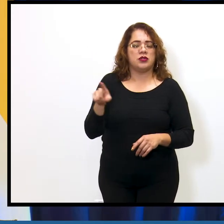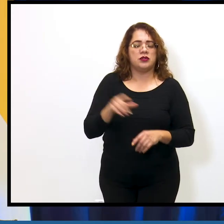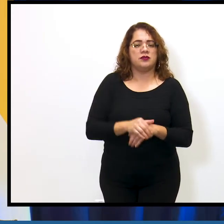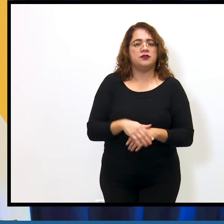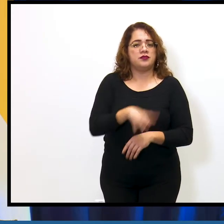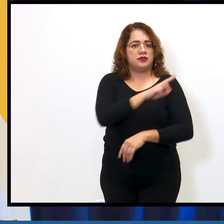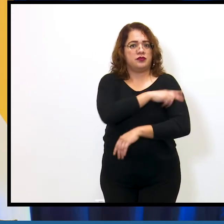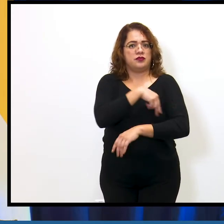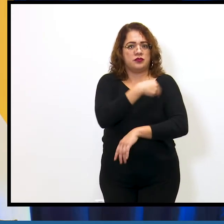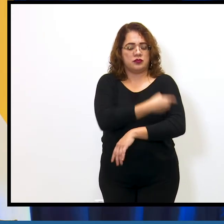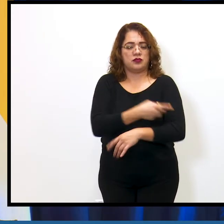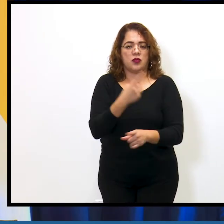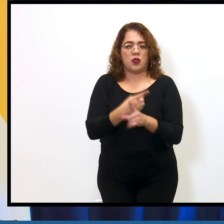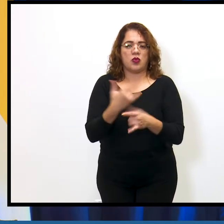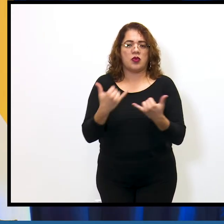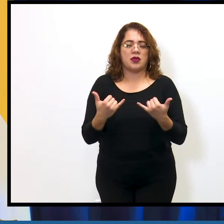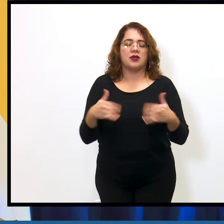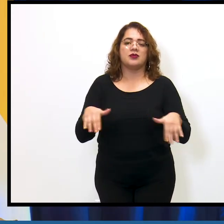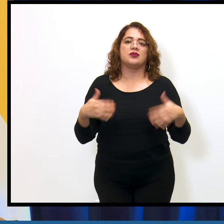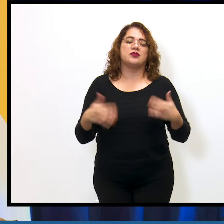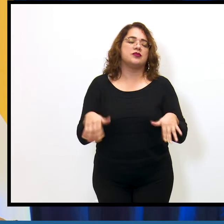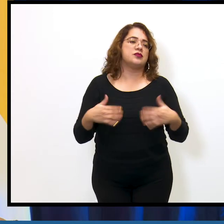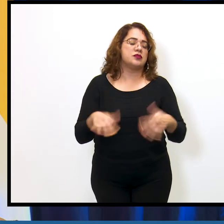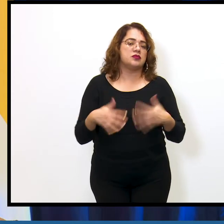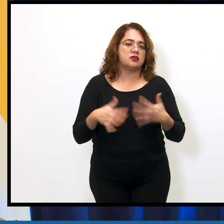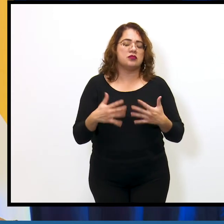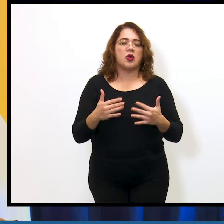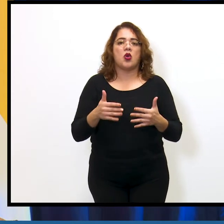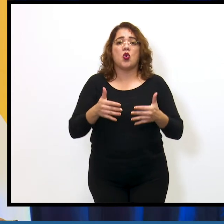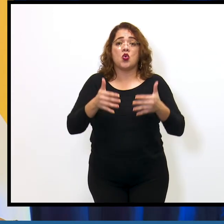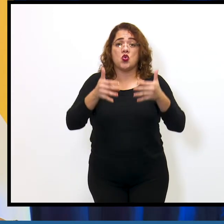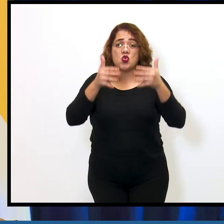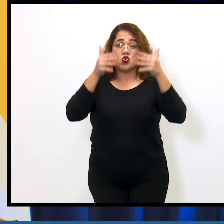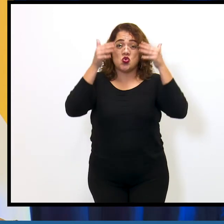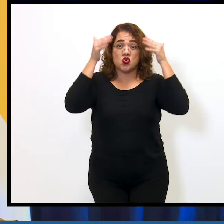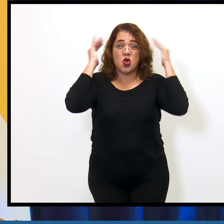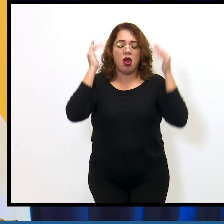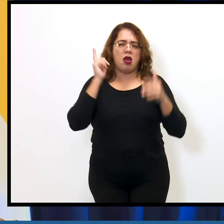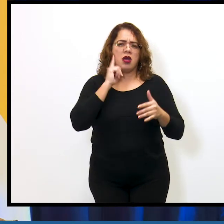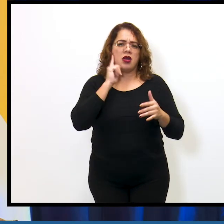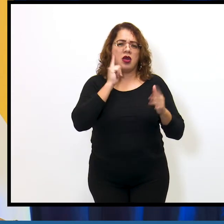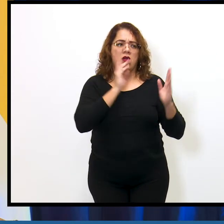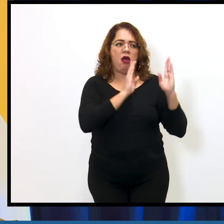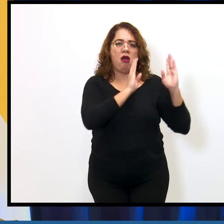are overwhelmed with some patients being treated in hallways. We're hearing the community hospital